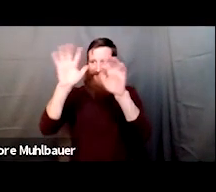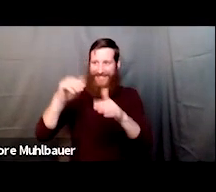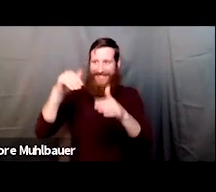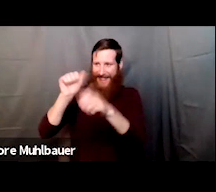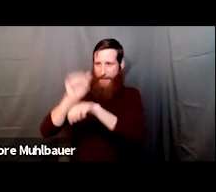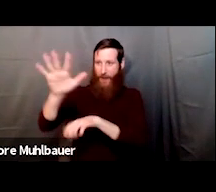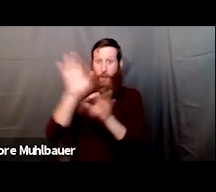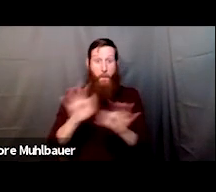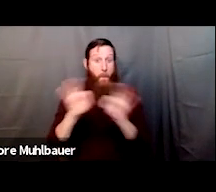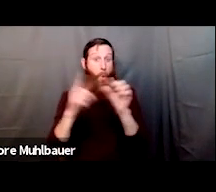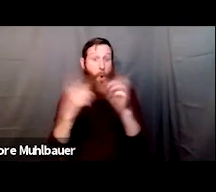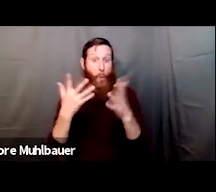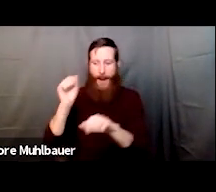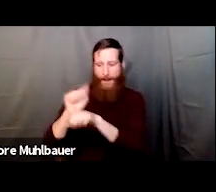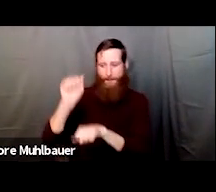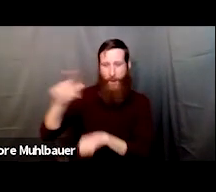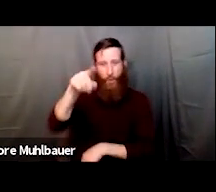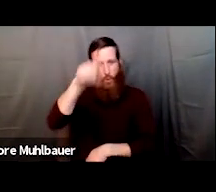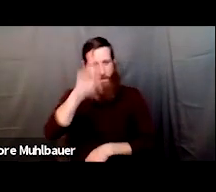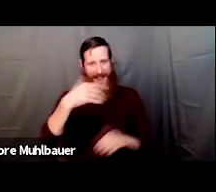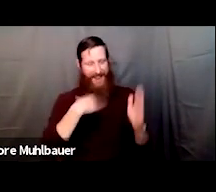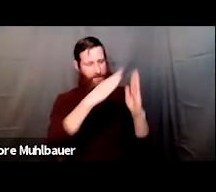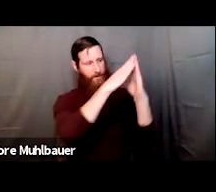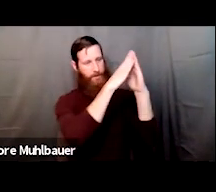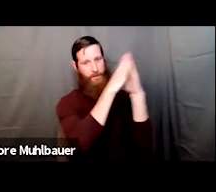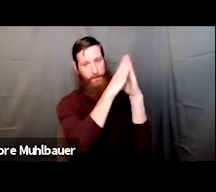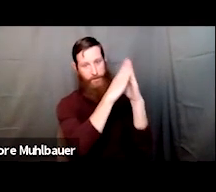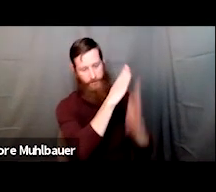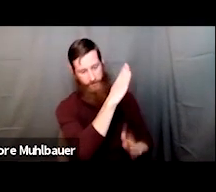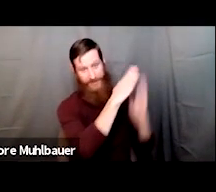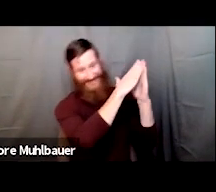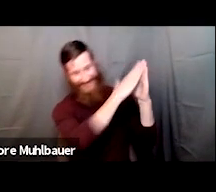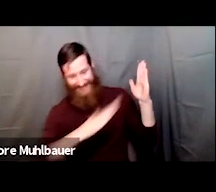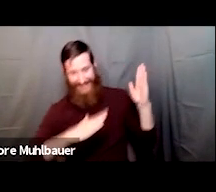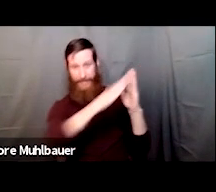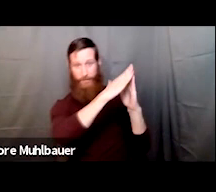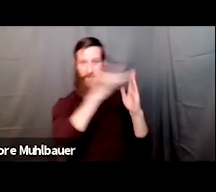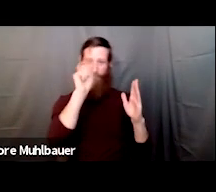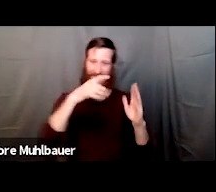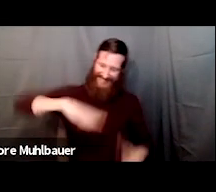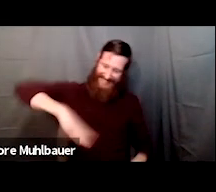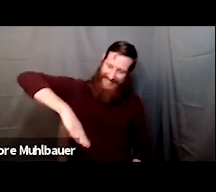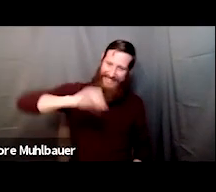and the key word there is mountains. You need some sort of hill, specifically a steep hill in order to have an avalanche